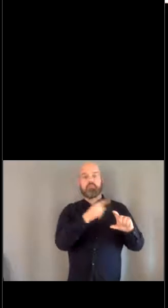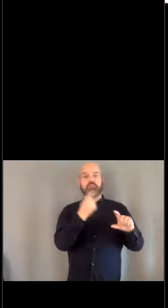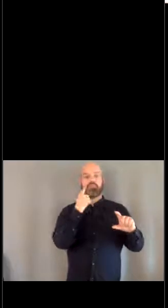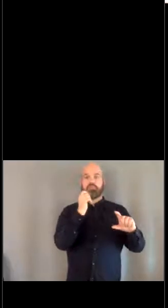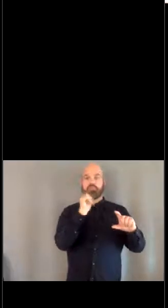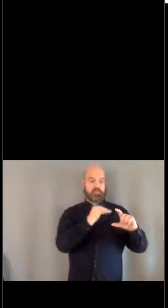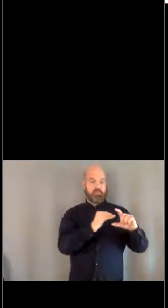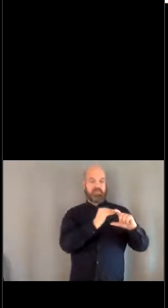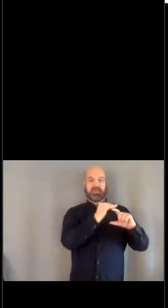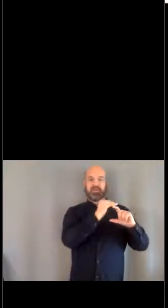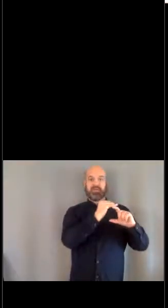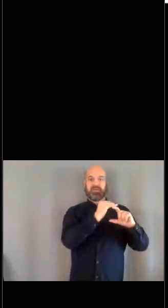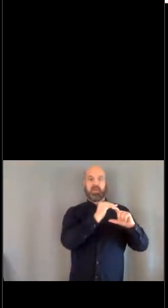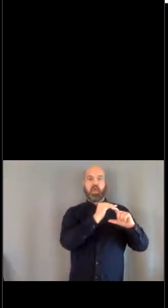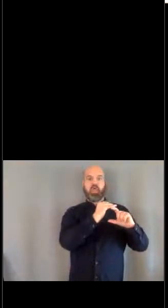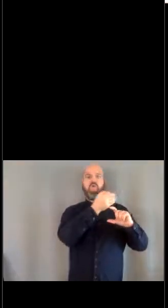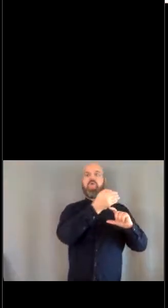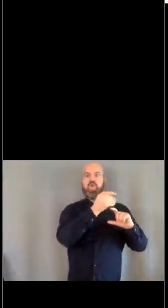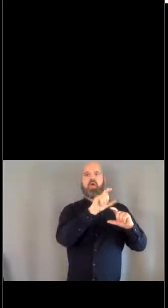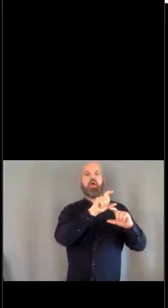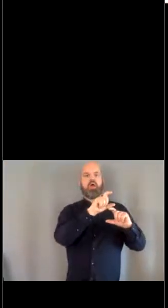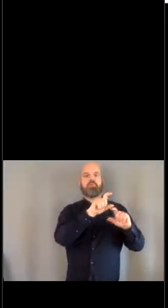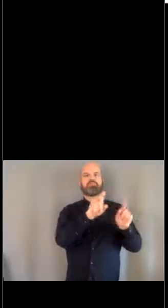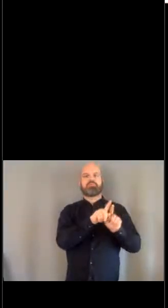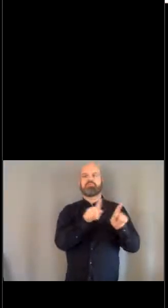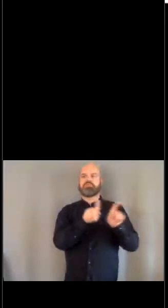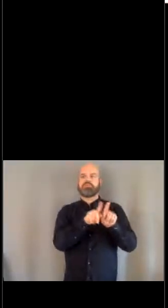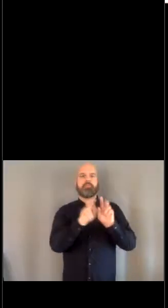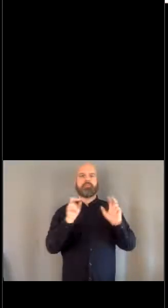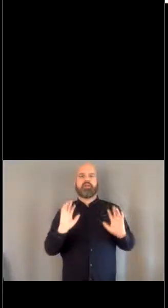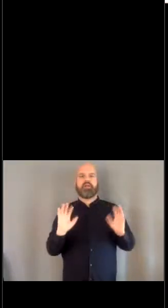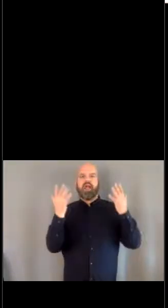at the same standard of living as the blue A person.